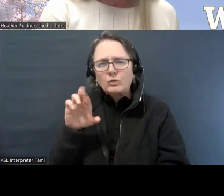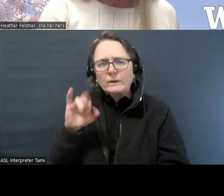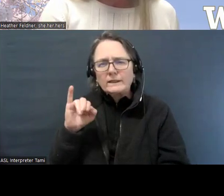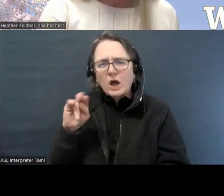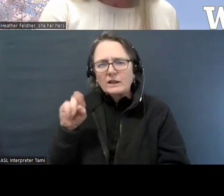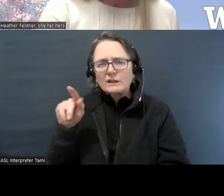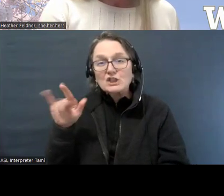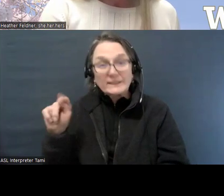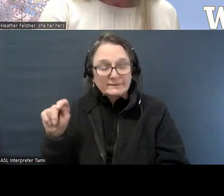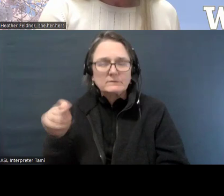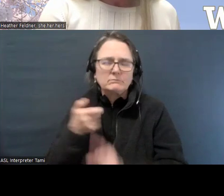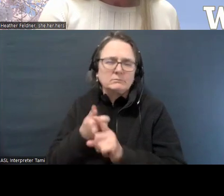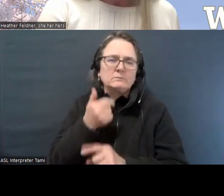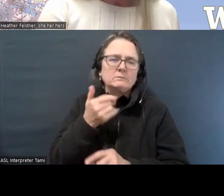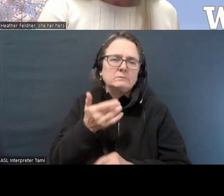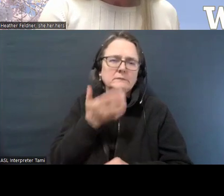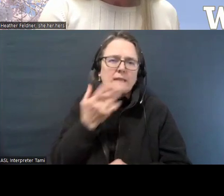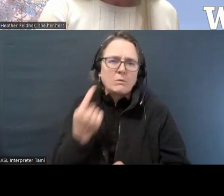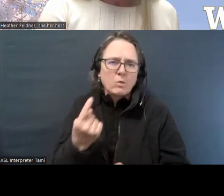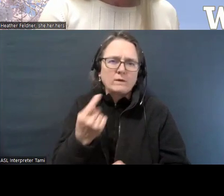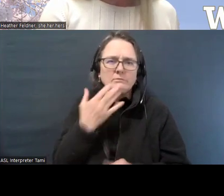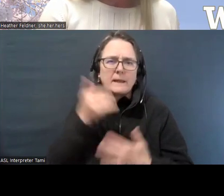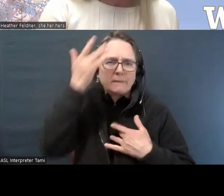who told them, "Oh, yeah. I wore an insulin pump for a day. I know all about it."